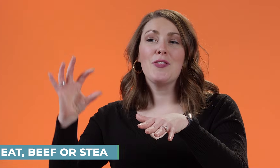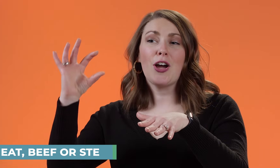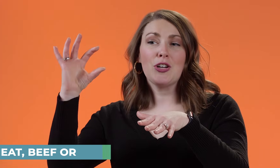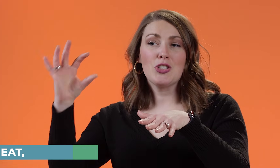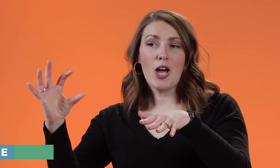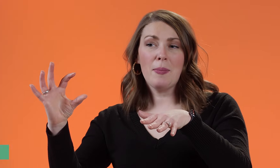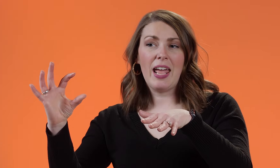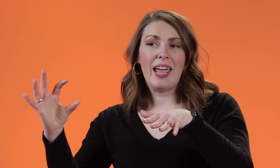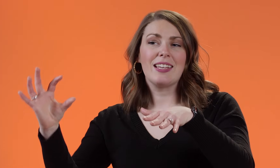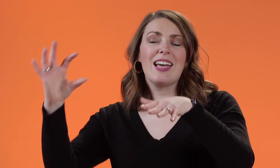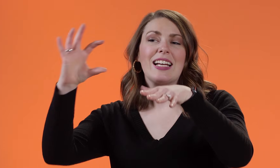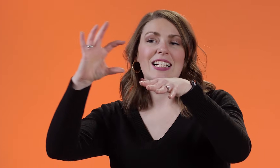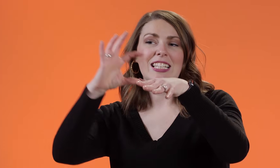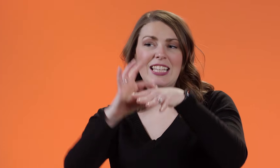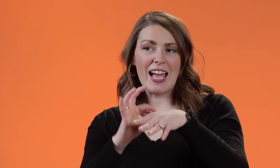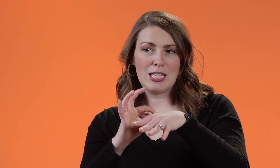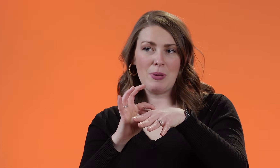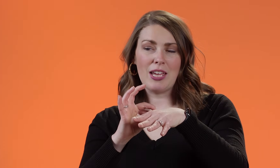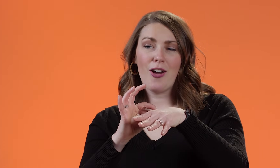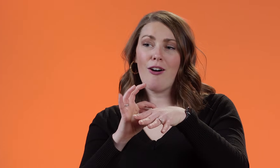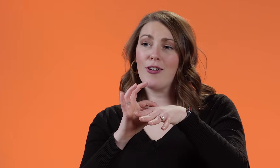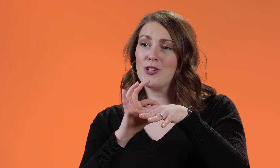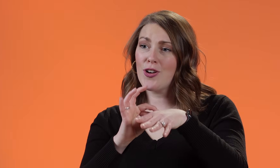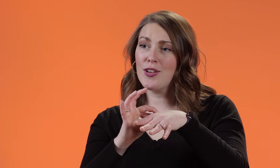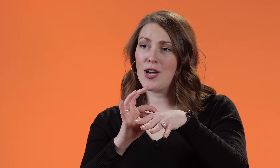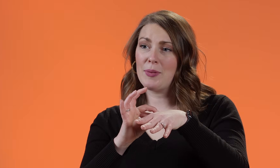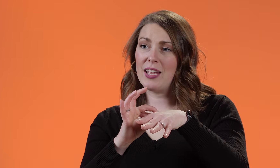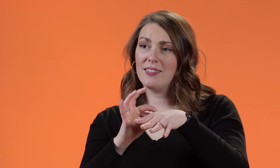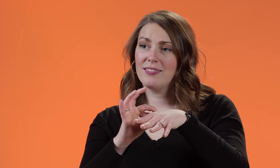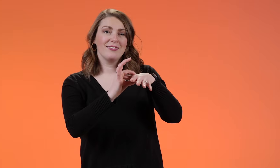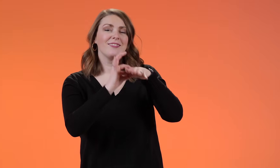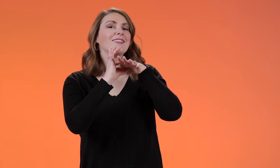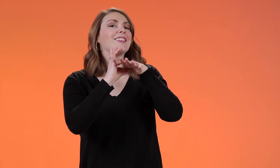You've got your dominant hand clasping on your non-dominant